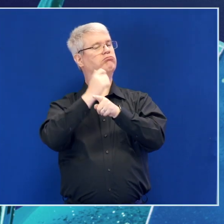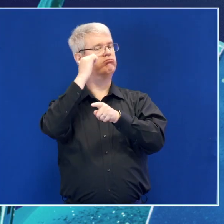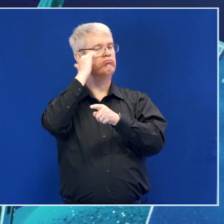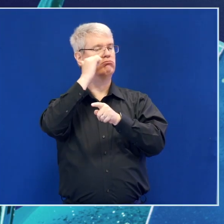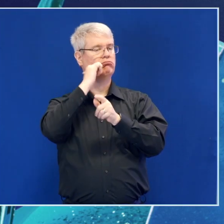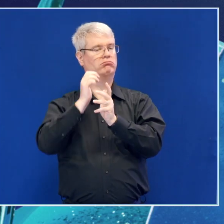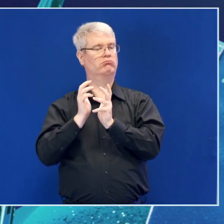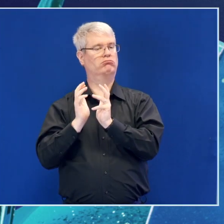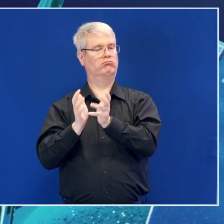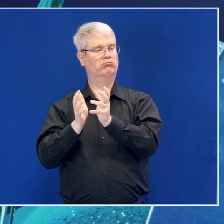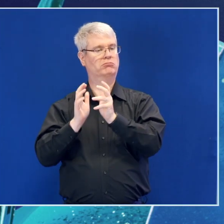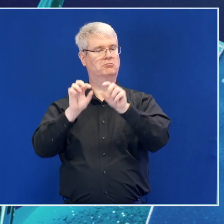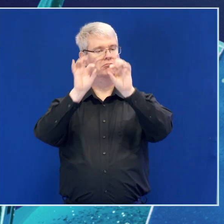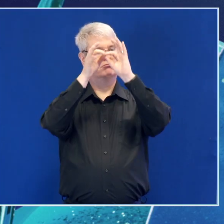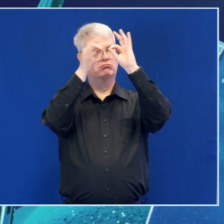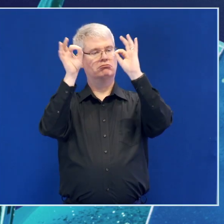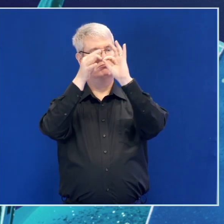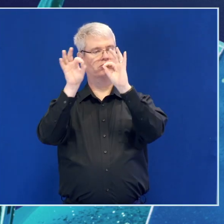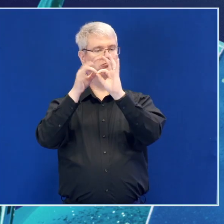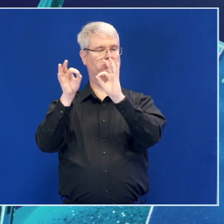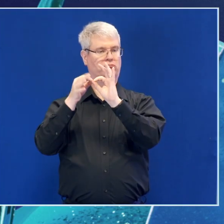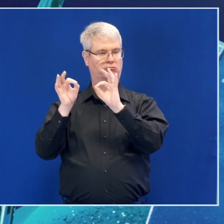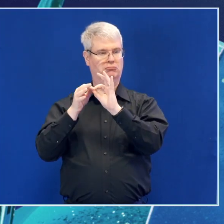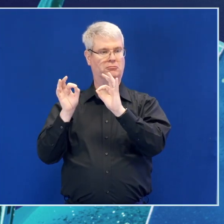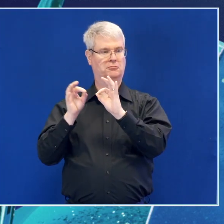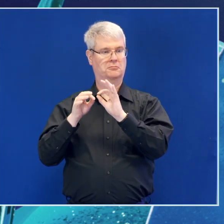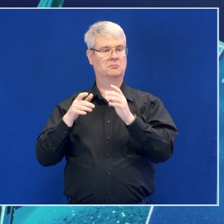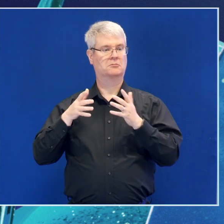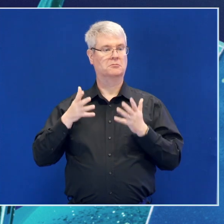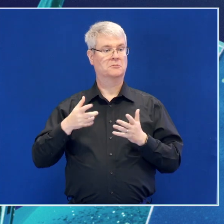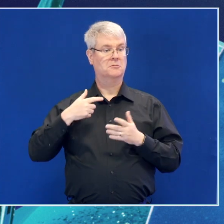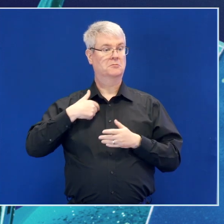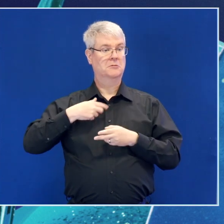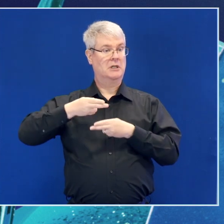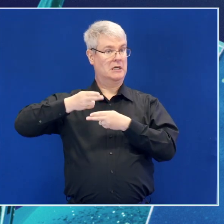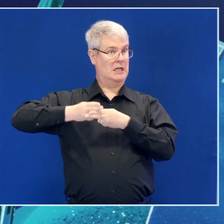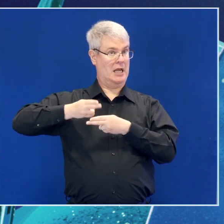The name is Neurodiversity Navigator. It provides a description of what the agent is doing.